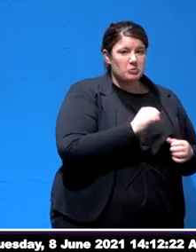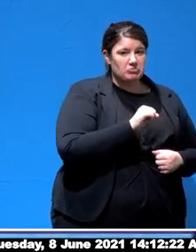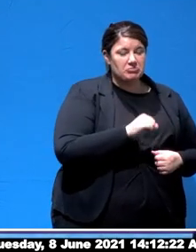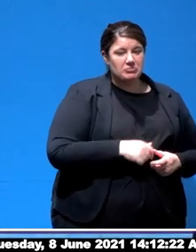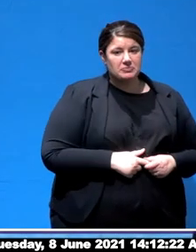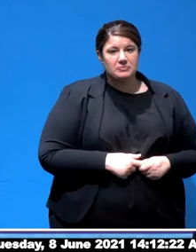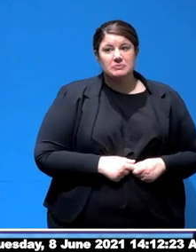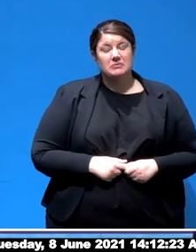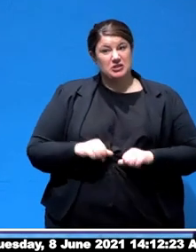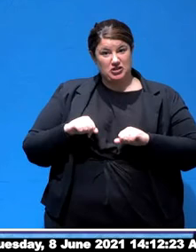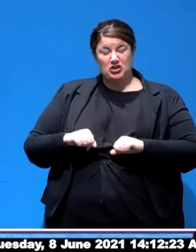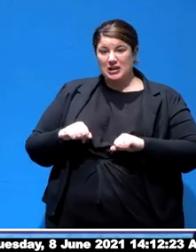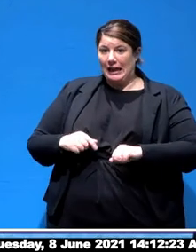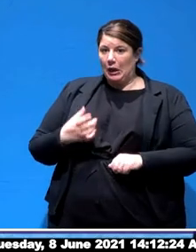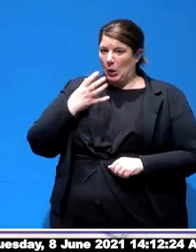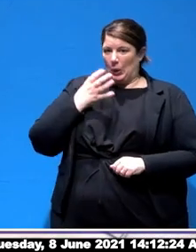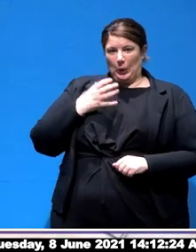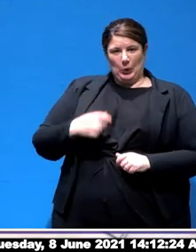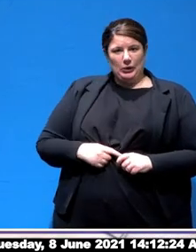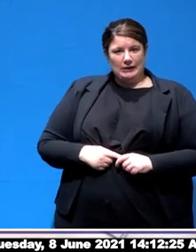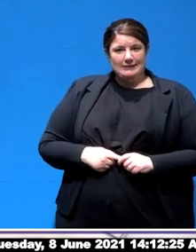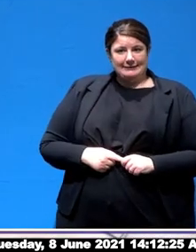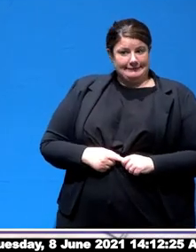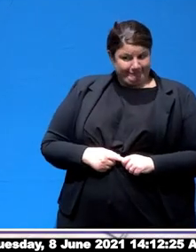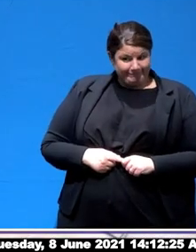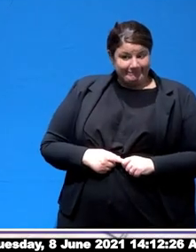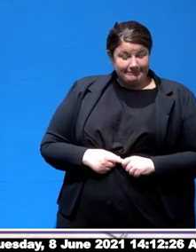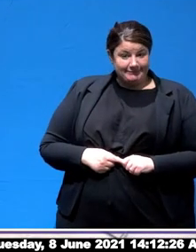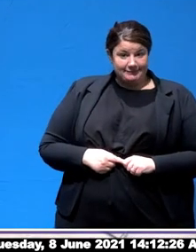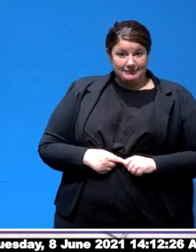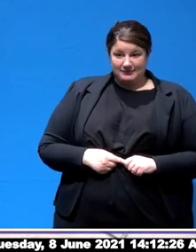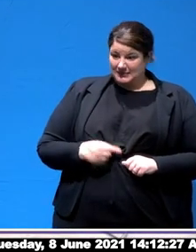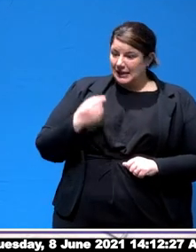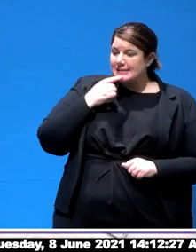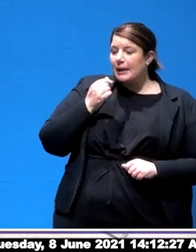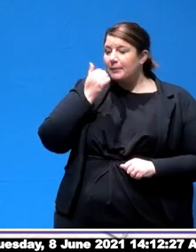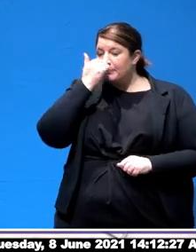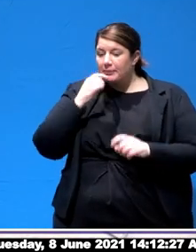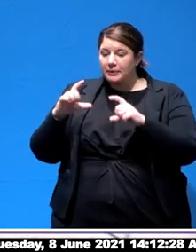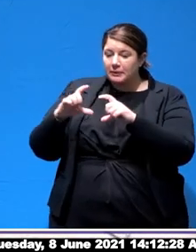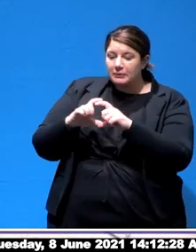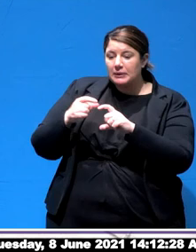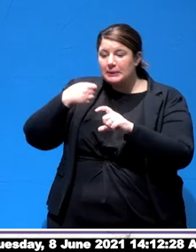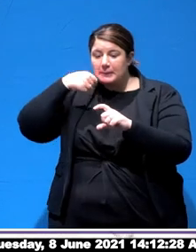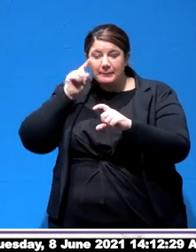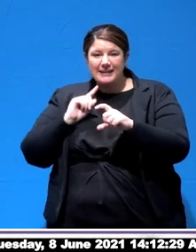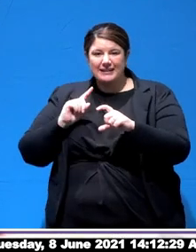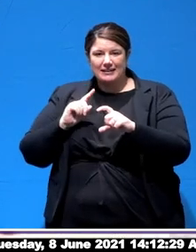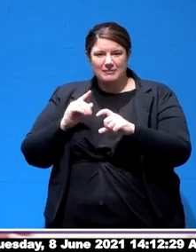It's a little hard inadvertently, isn't it, to describe the bruising that